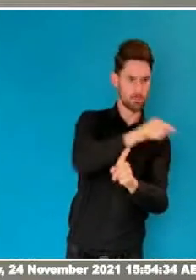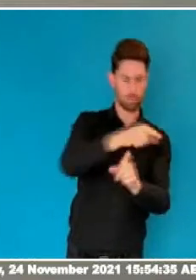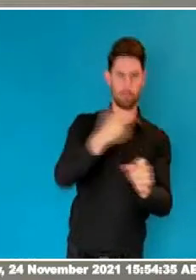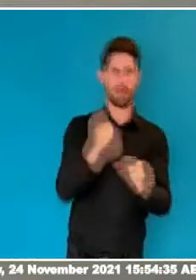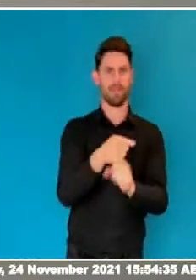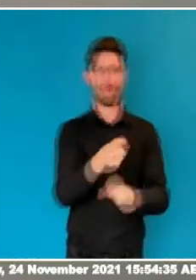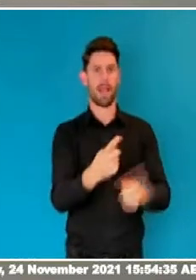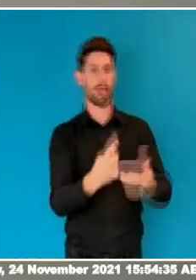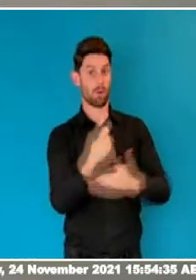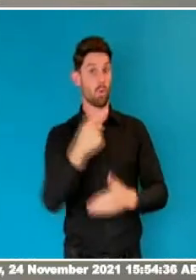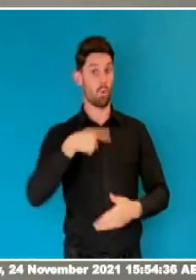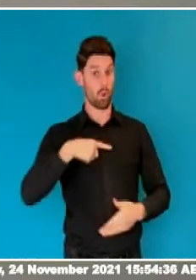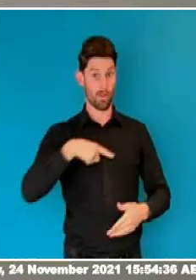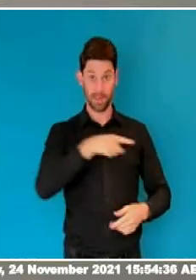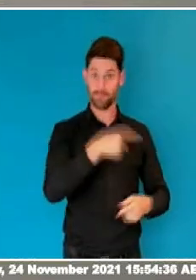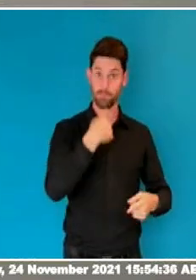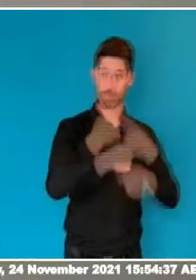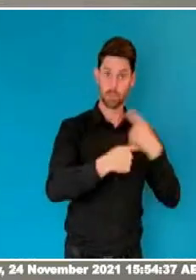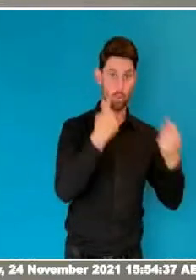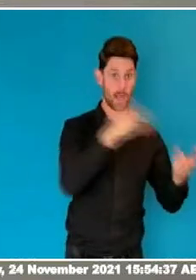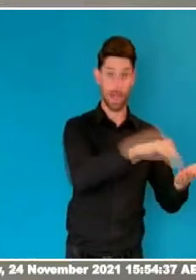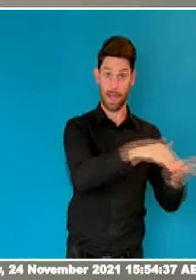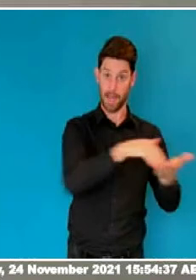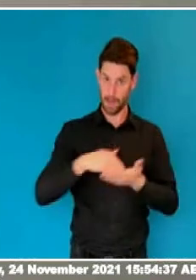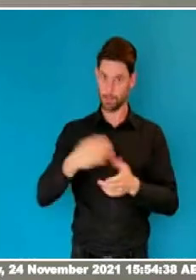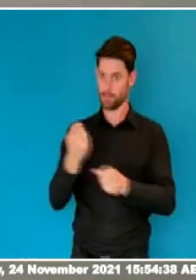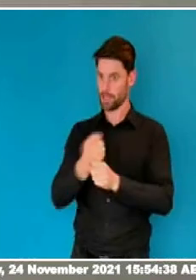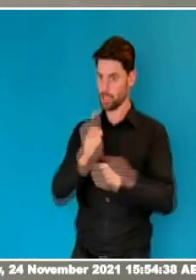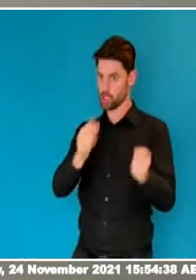what can be done to prevent further injuries and incidents from happening again.